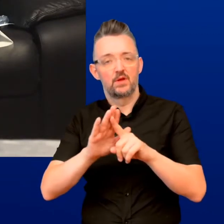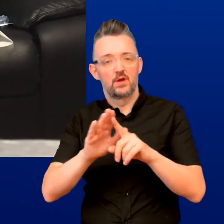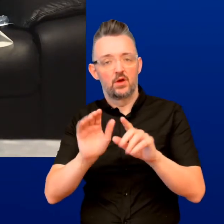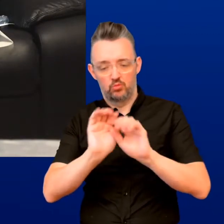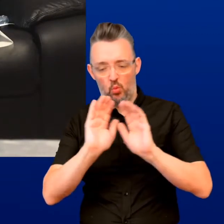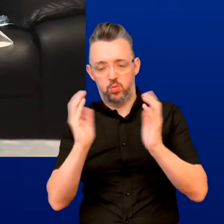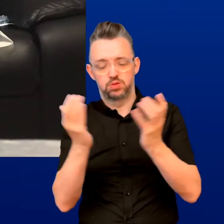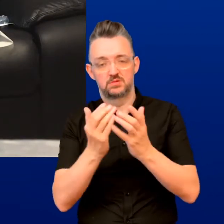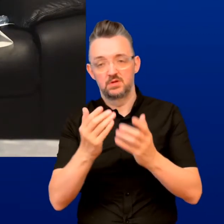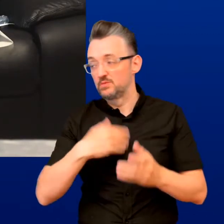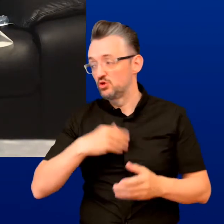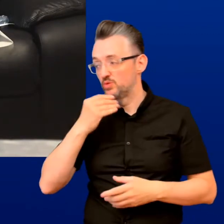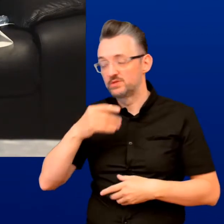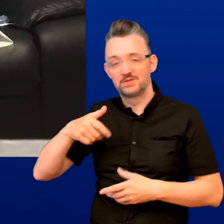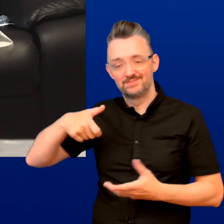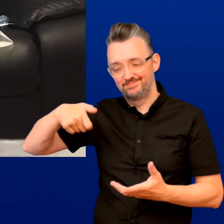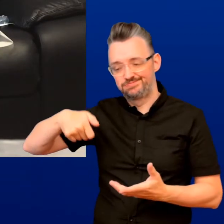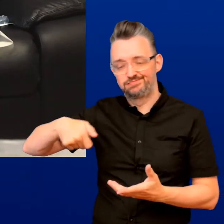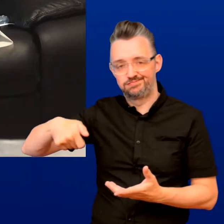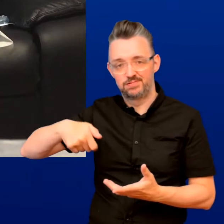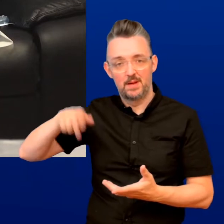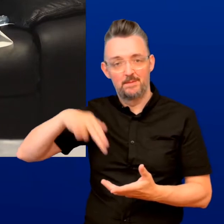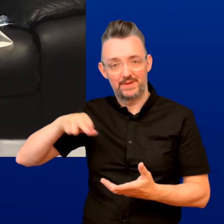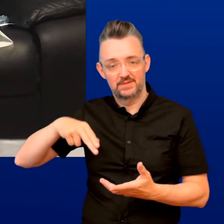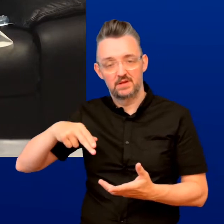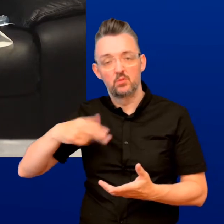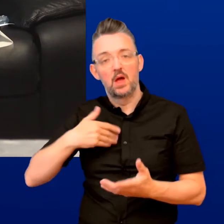squeezy paint but I actually added a little bit of